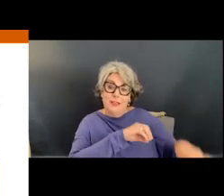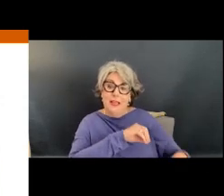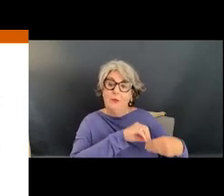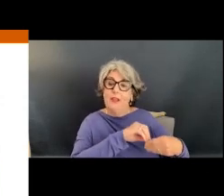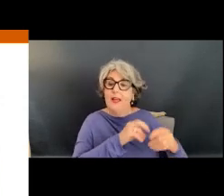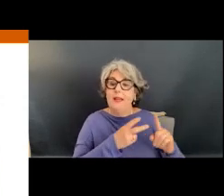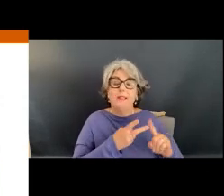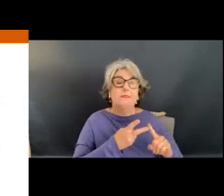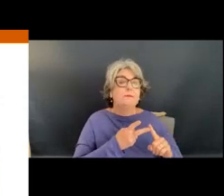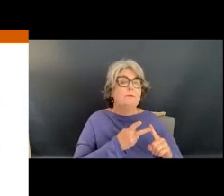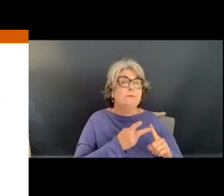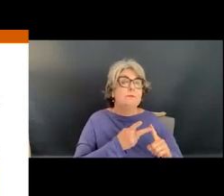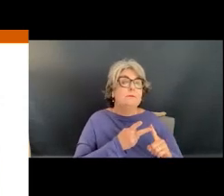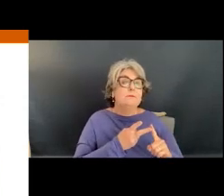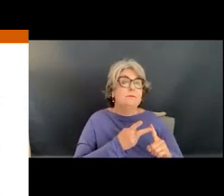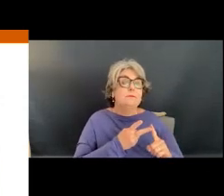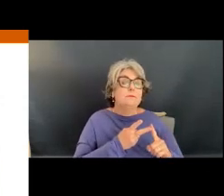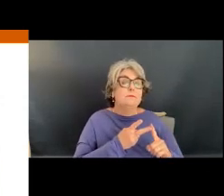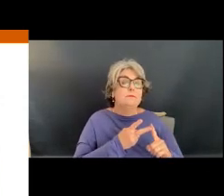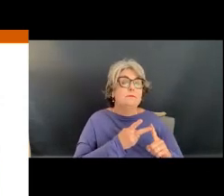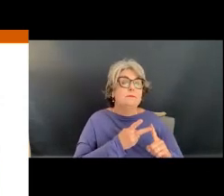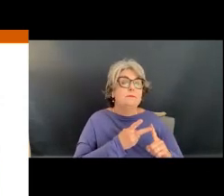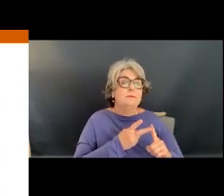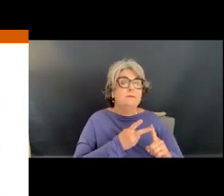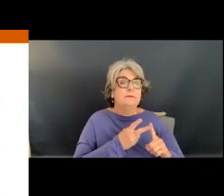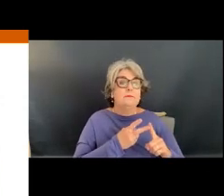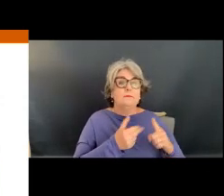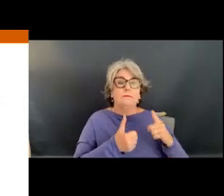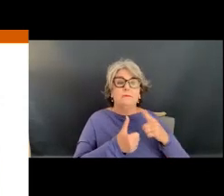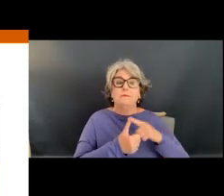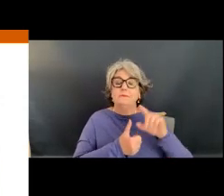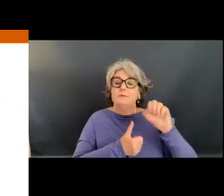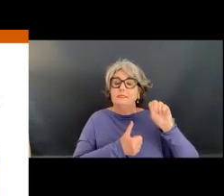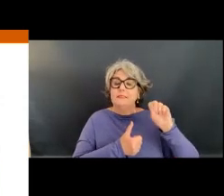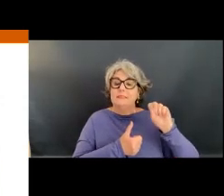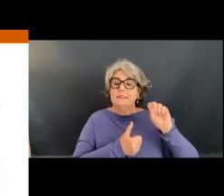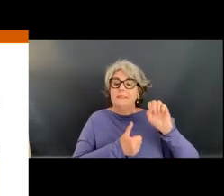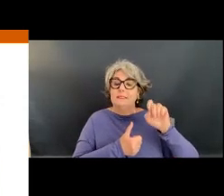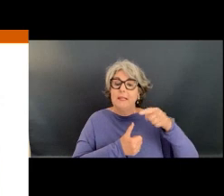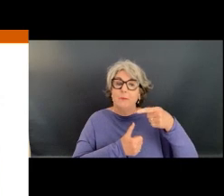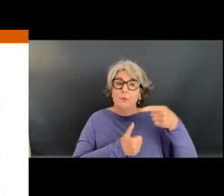inquiry, approaches to teaching overview and syllabus.